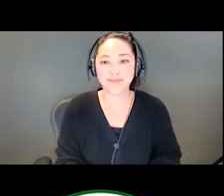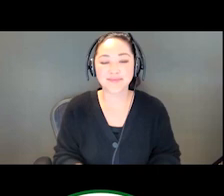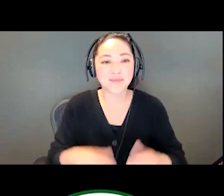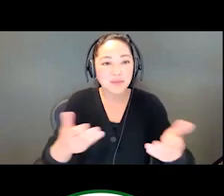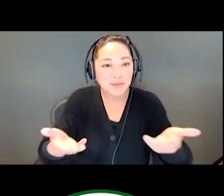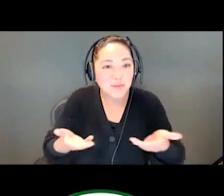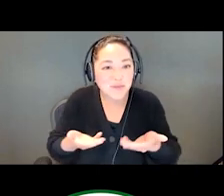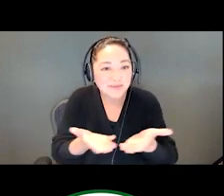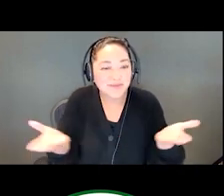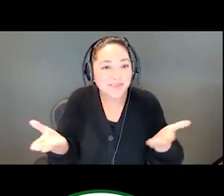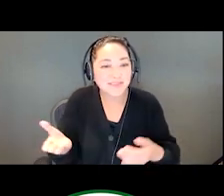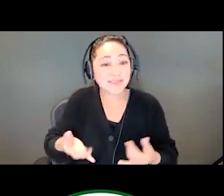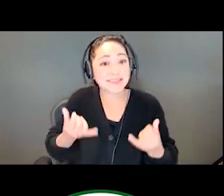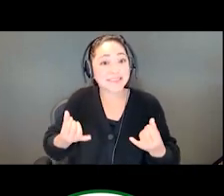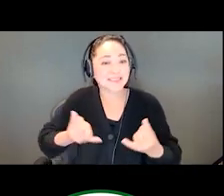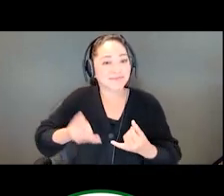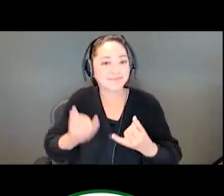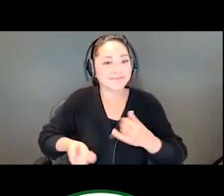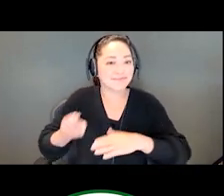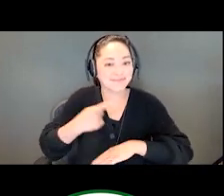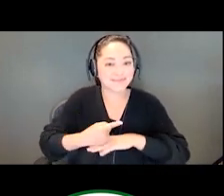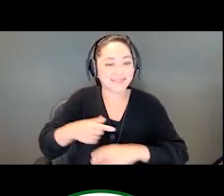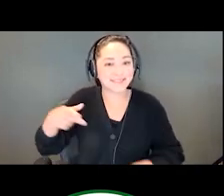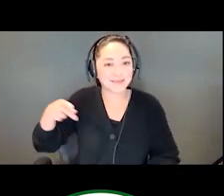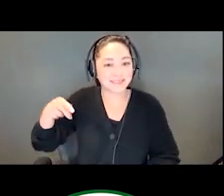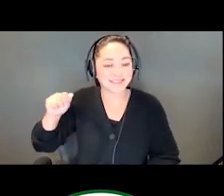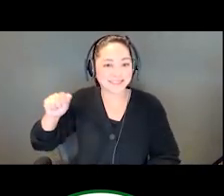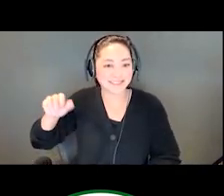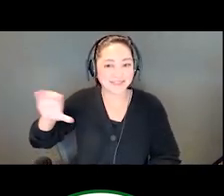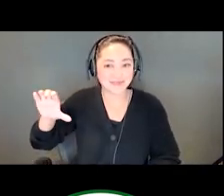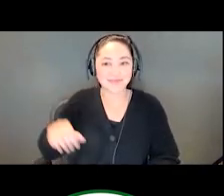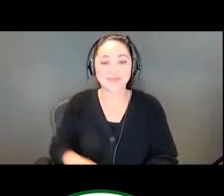Welcome everyone to the third and final day of the Parks Accessibility Conference. My